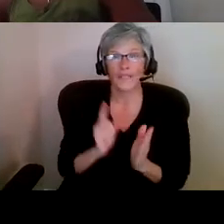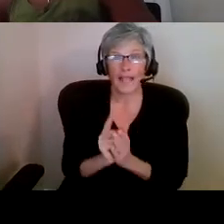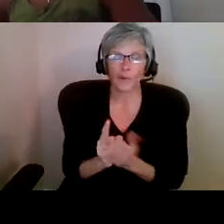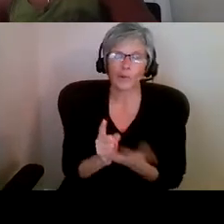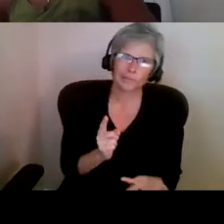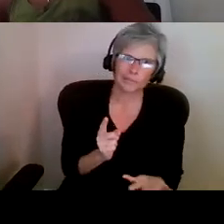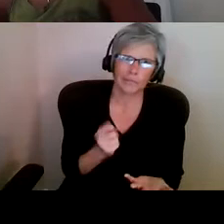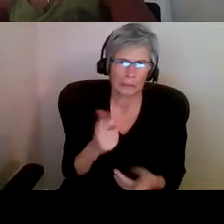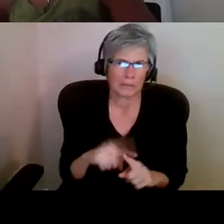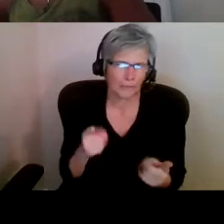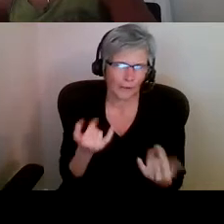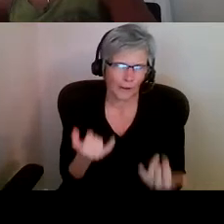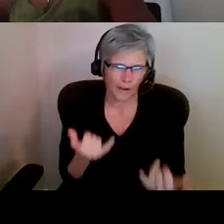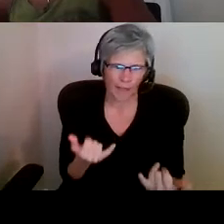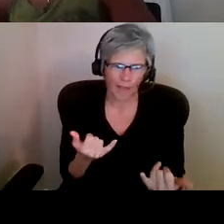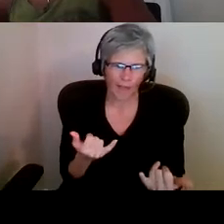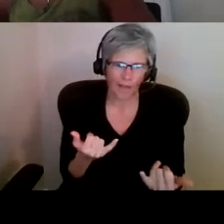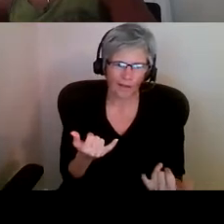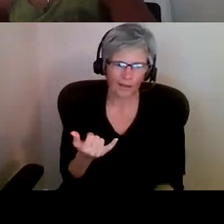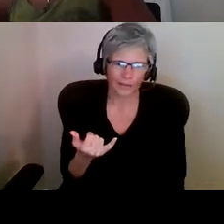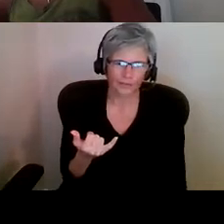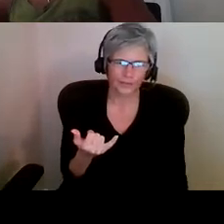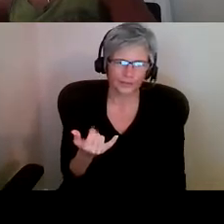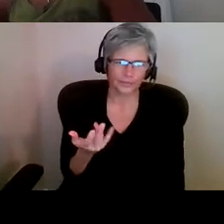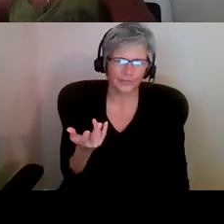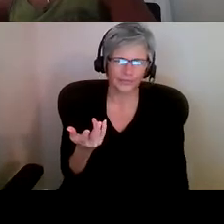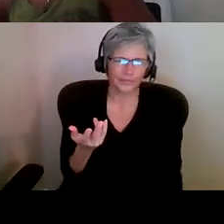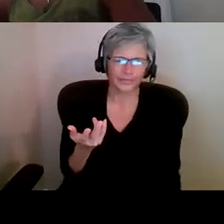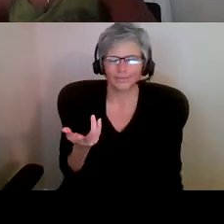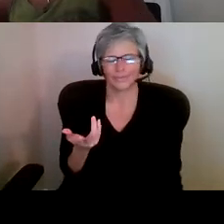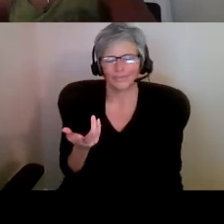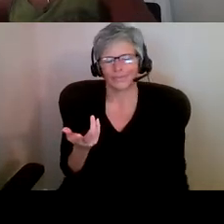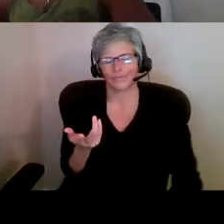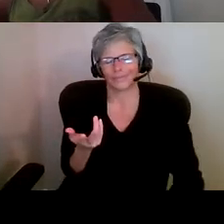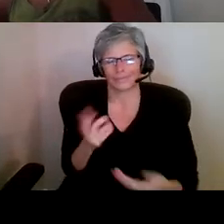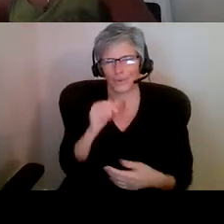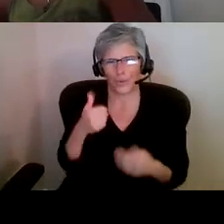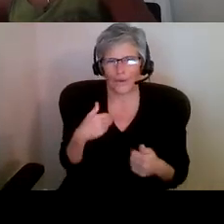because you're not going to have the opportunity right now to have those face-to-face